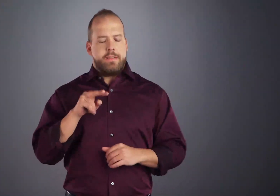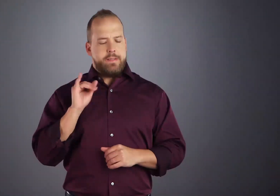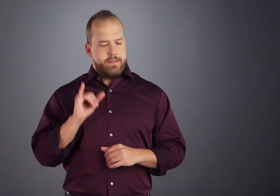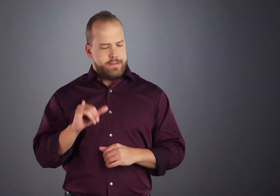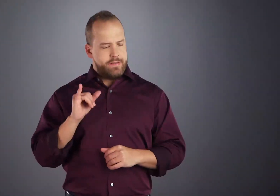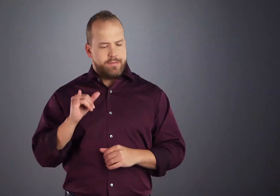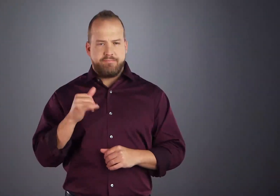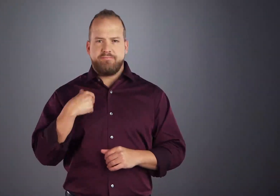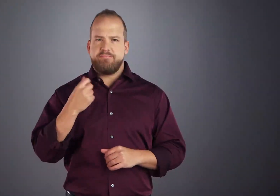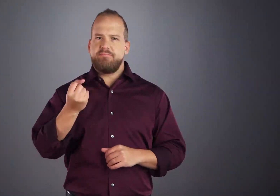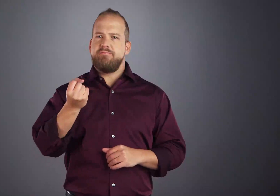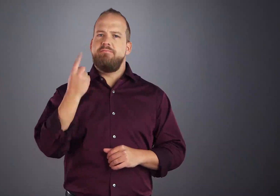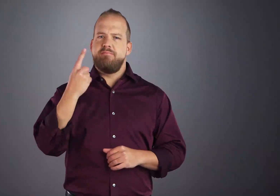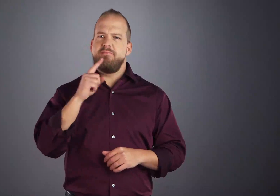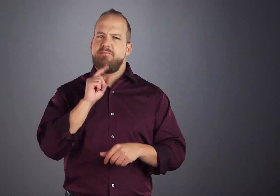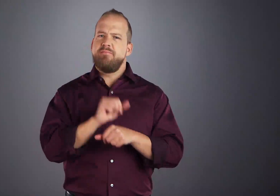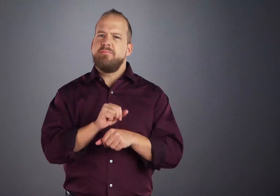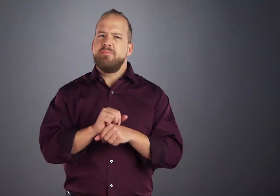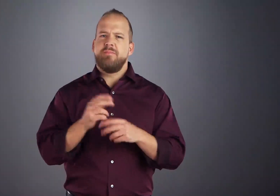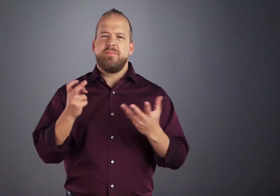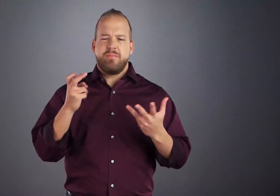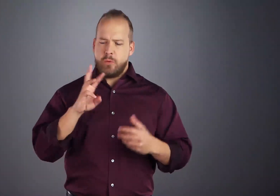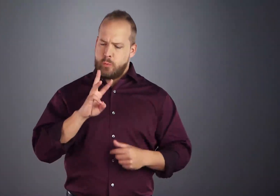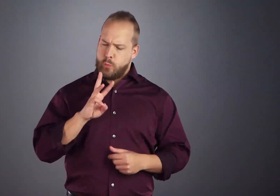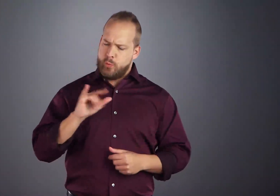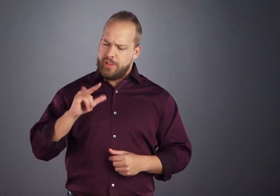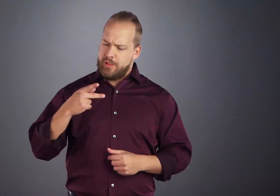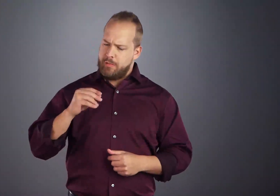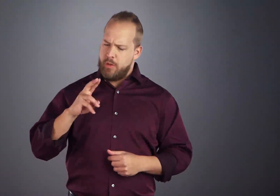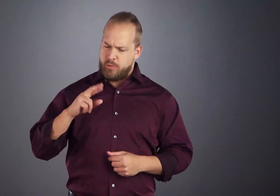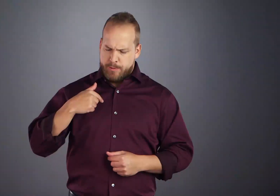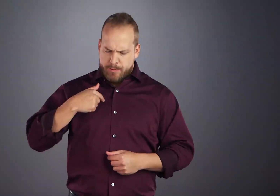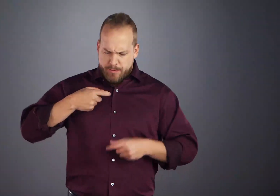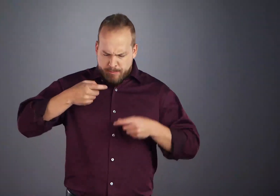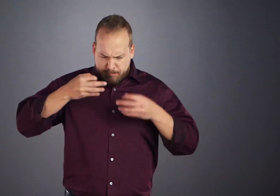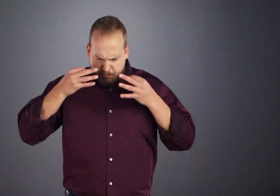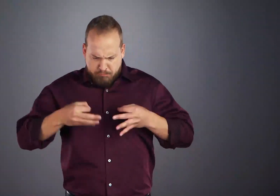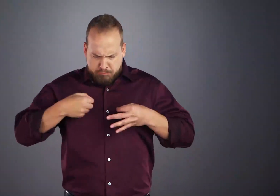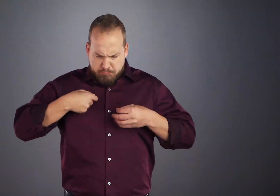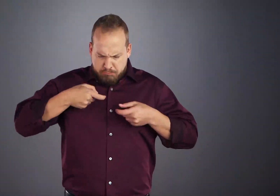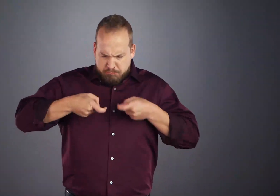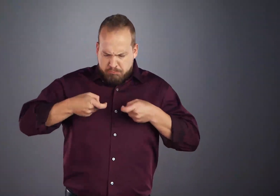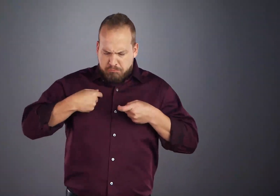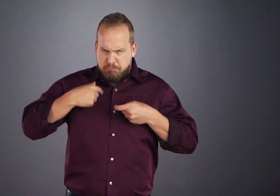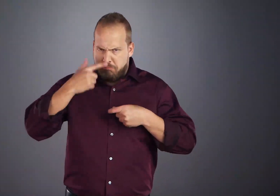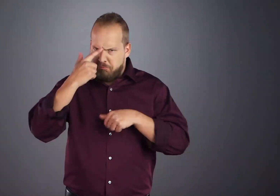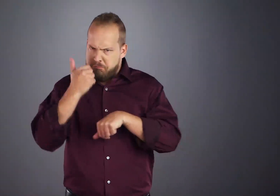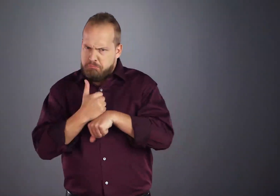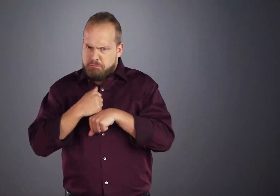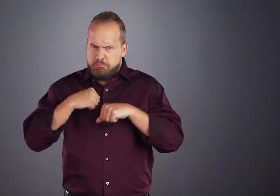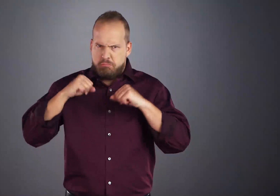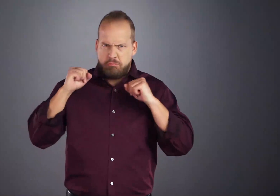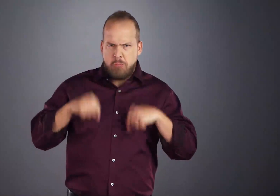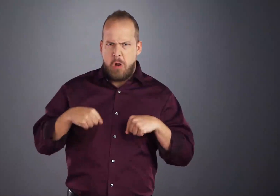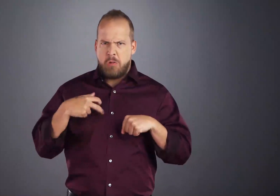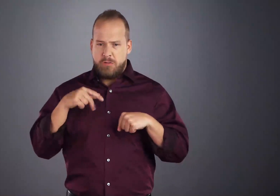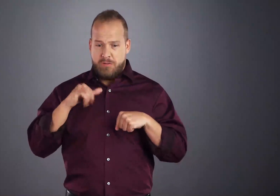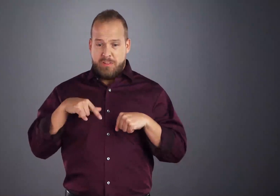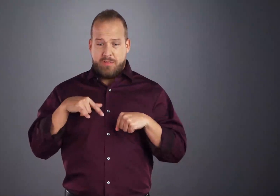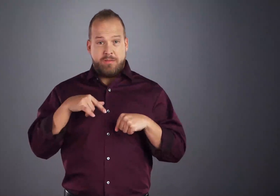It relieved me somewhat to learn that in alcoholics the will is amazingly weakened when it comes to combating liquor,